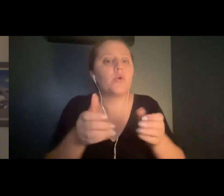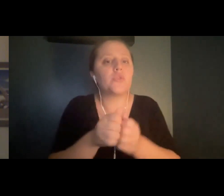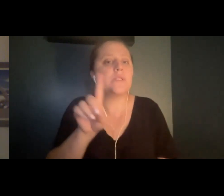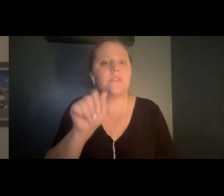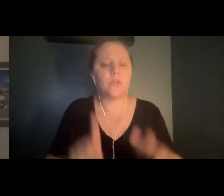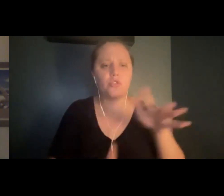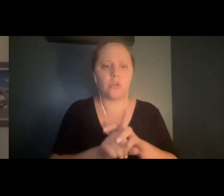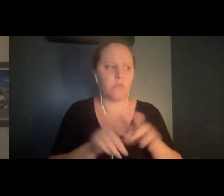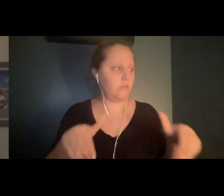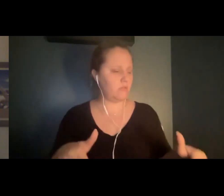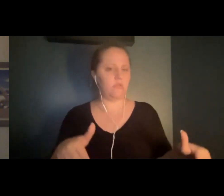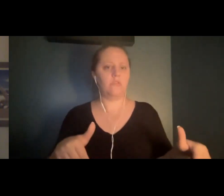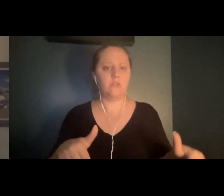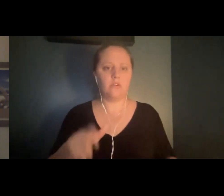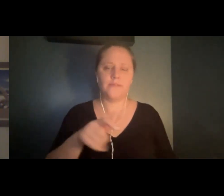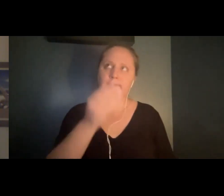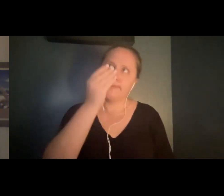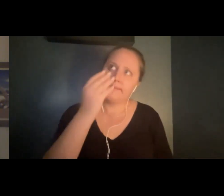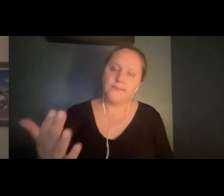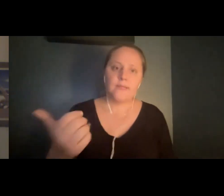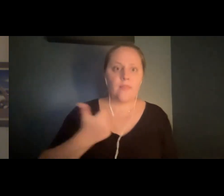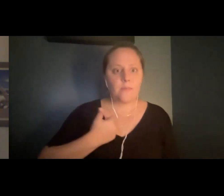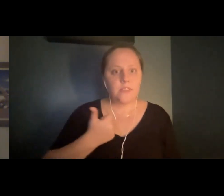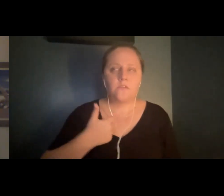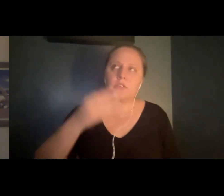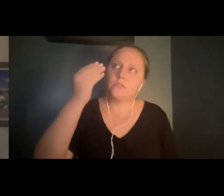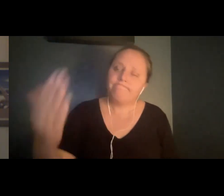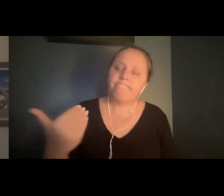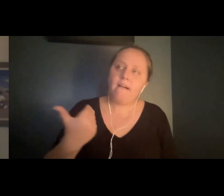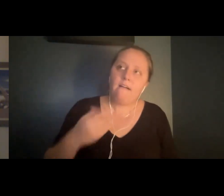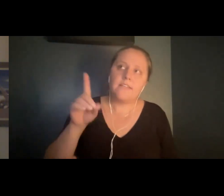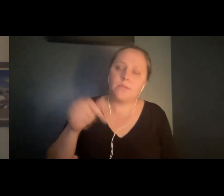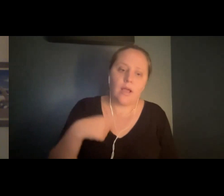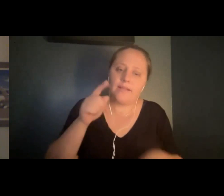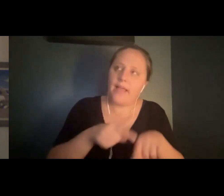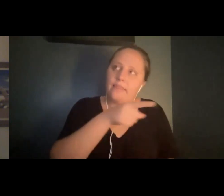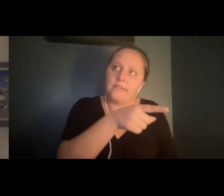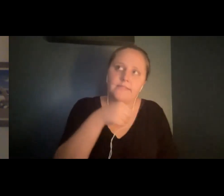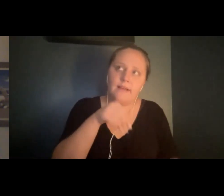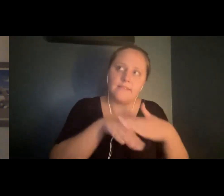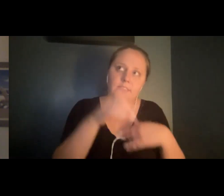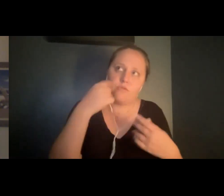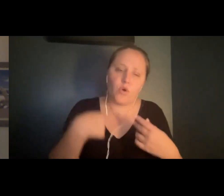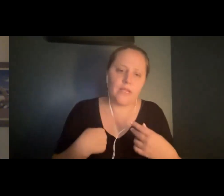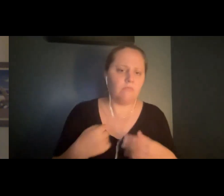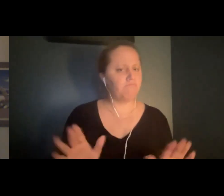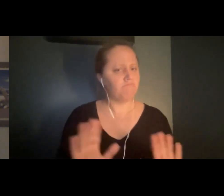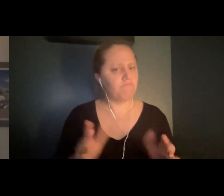for lack of better words "out themselves" and say "Hey, I have a disability, I can't do this" or "this isn't accessible." That we should start doing that, to be allies